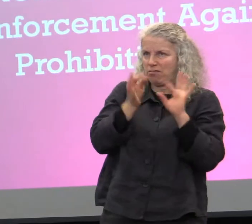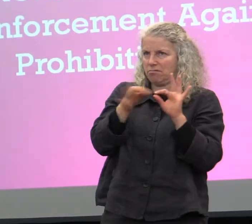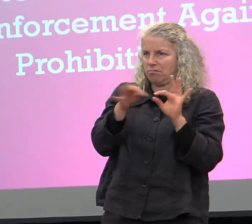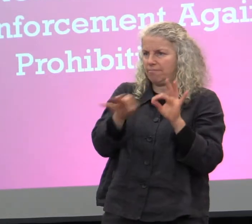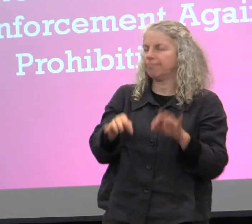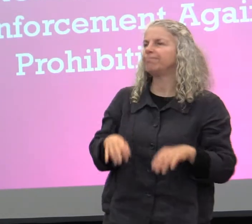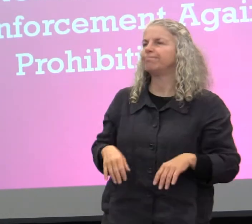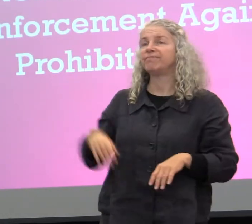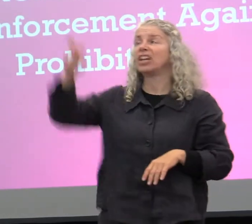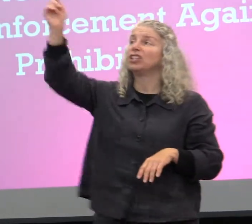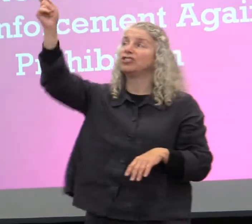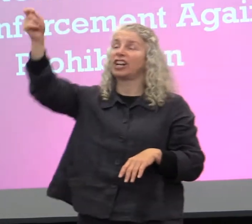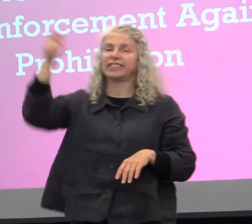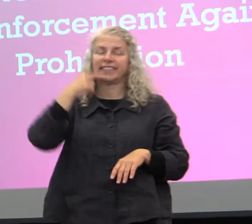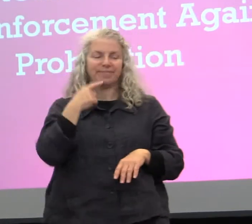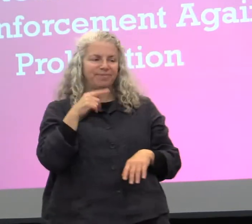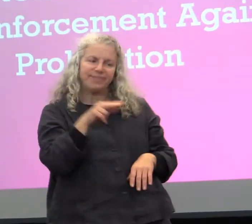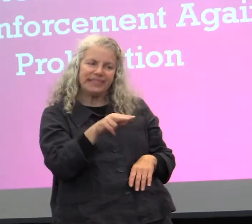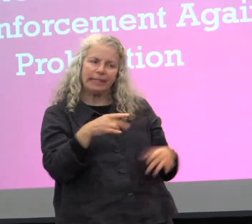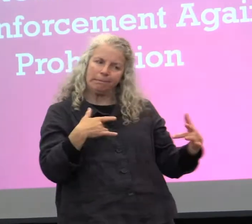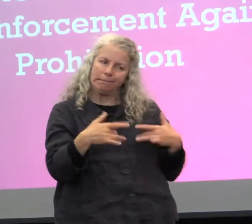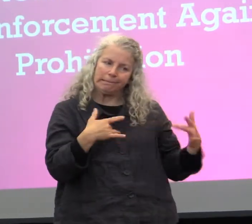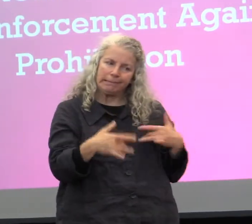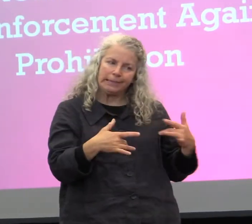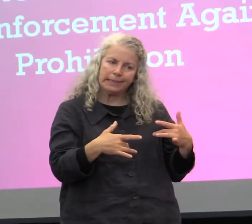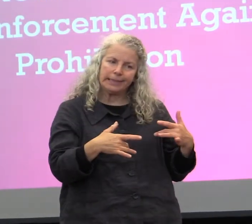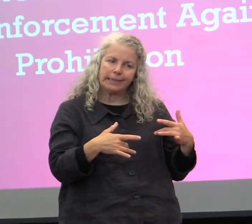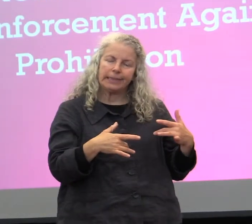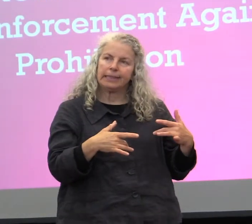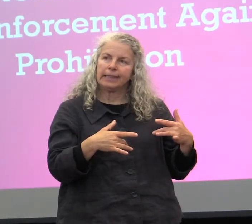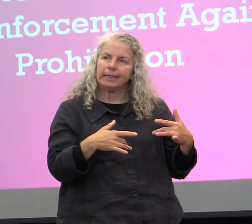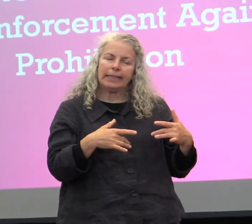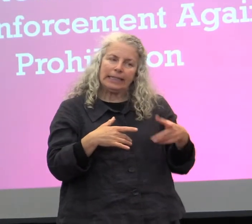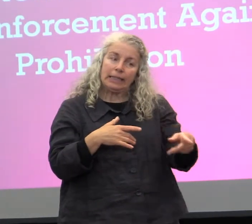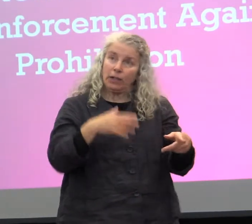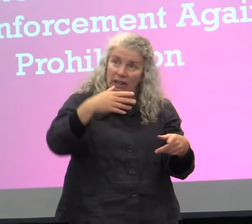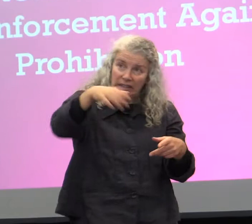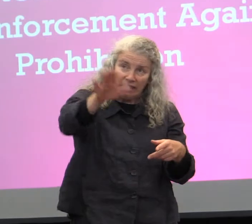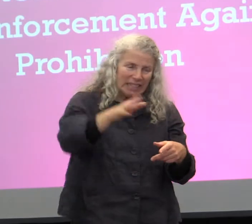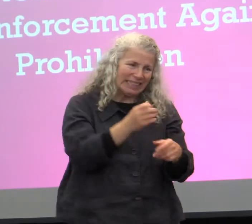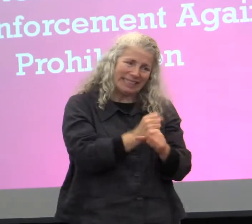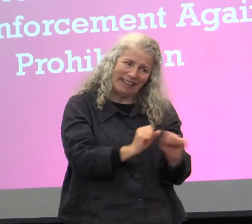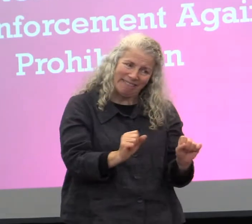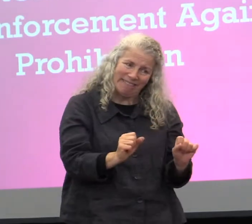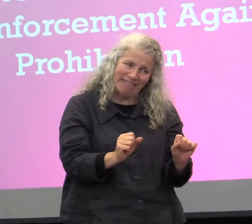"The judge expressed some worry that it might not be safe for me to go back on the street."